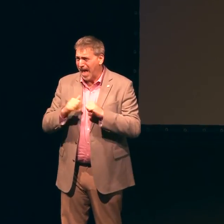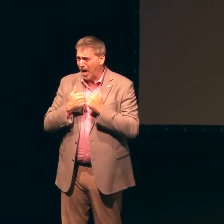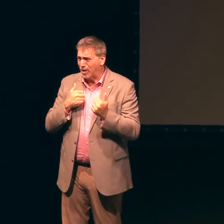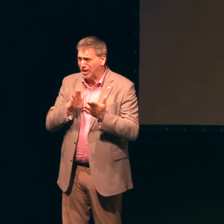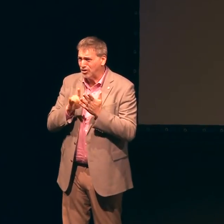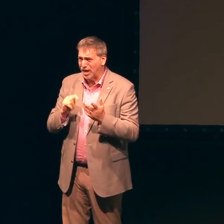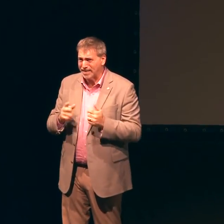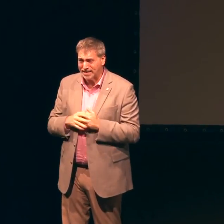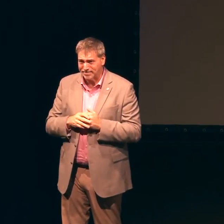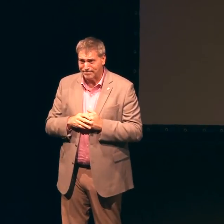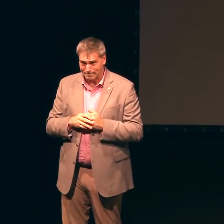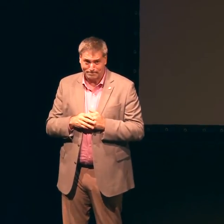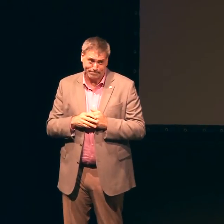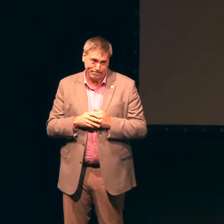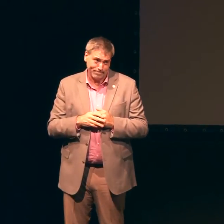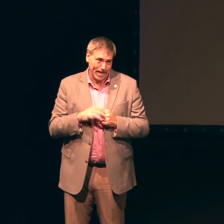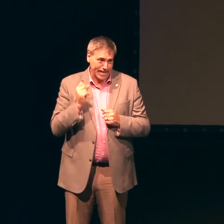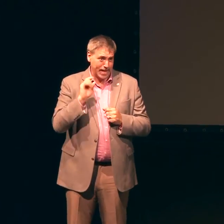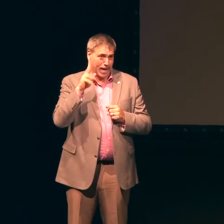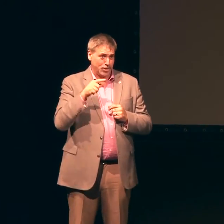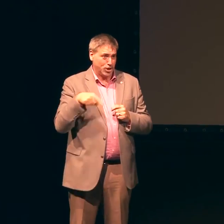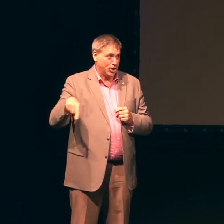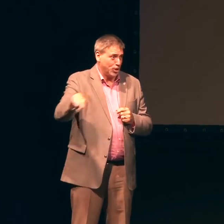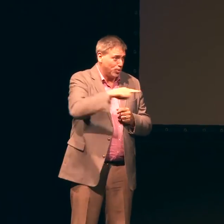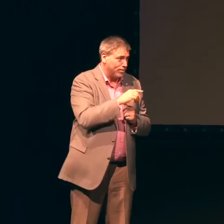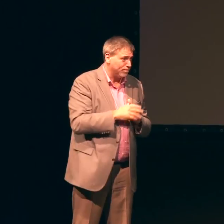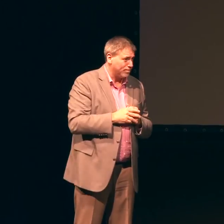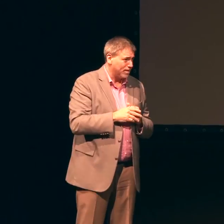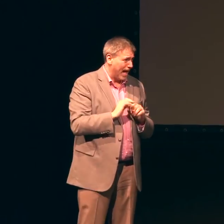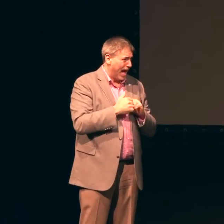in crisis. And we need to address it and how